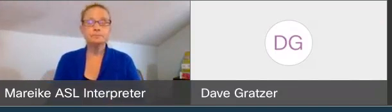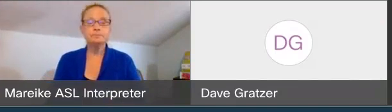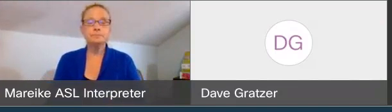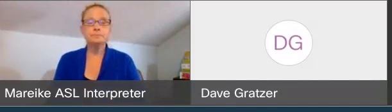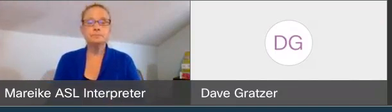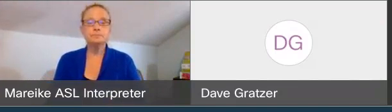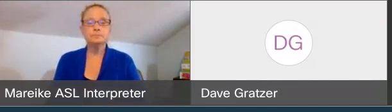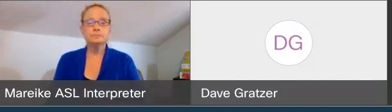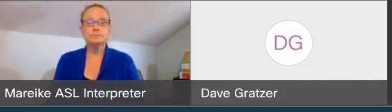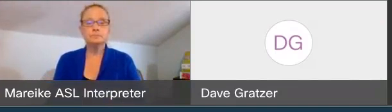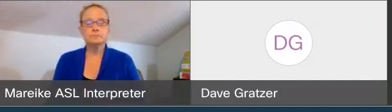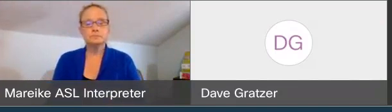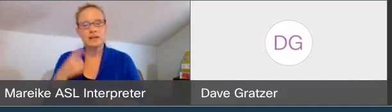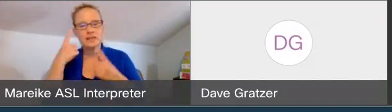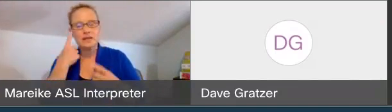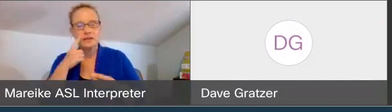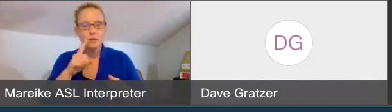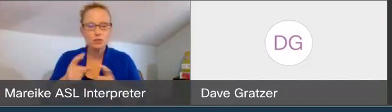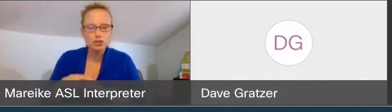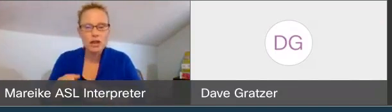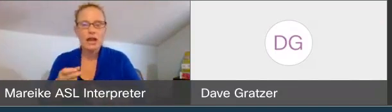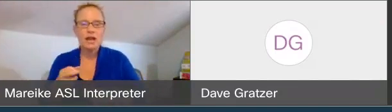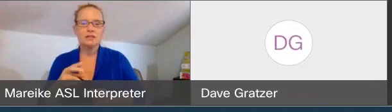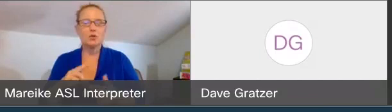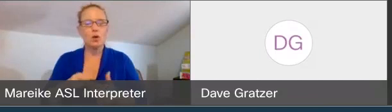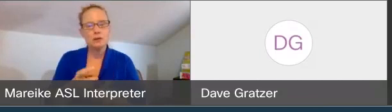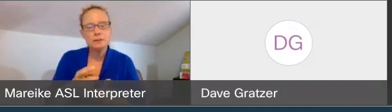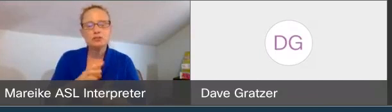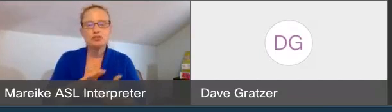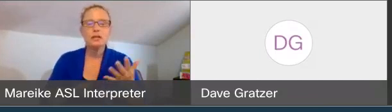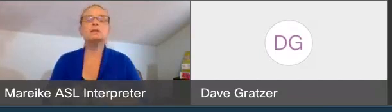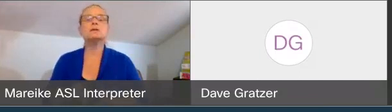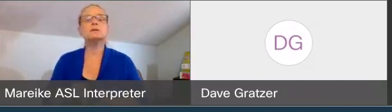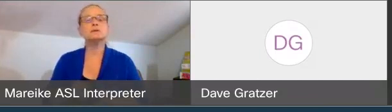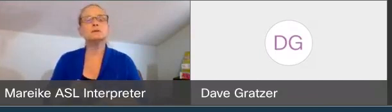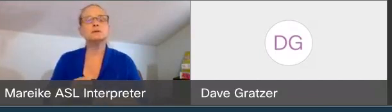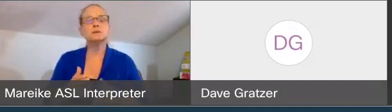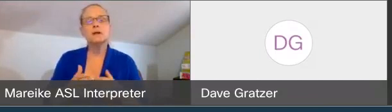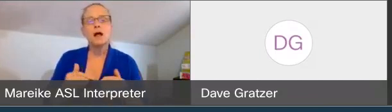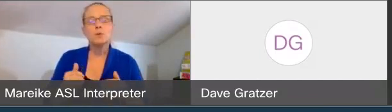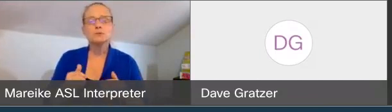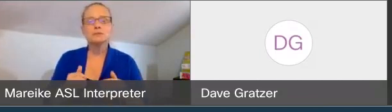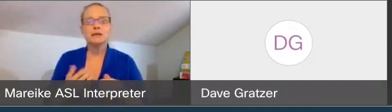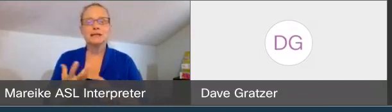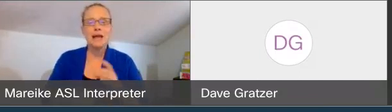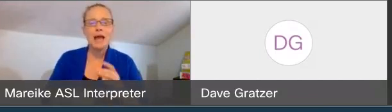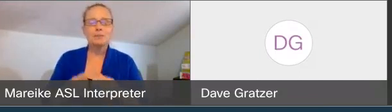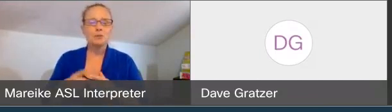thinking for change or RNR or MRT. So almost a gap in what they're addressing versus what